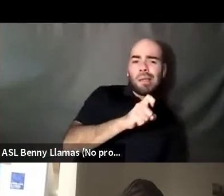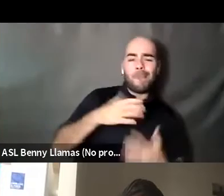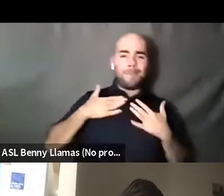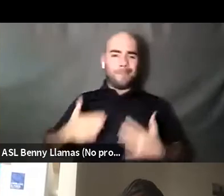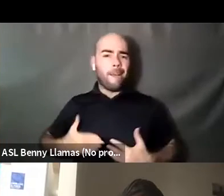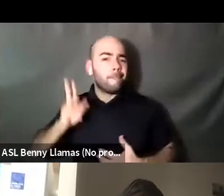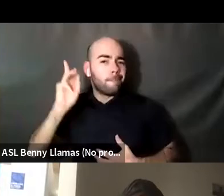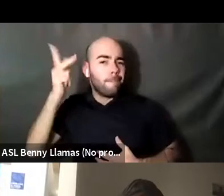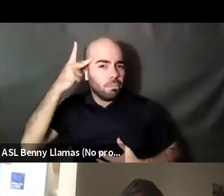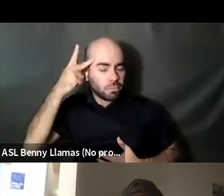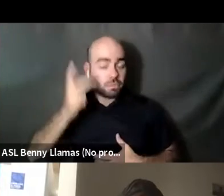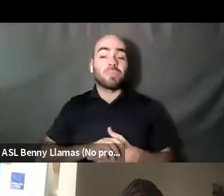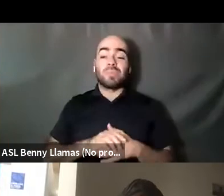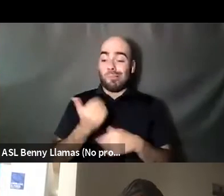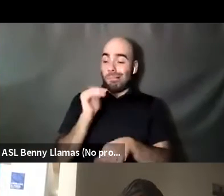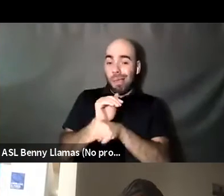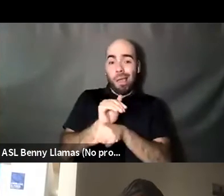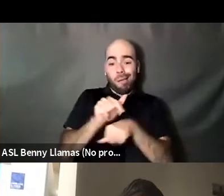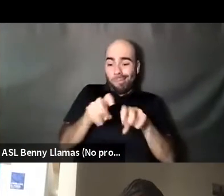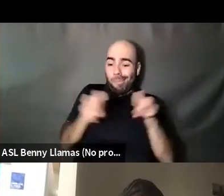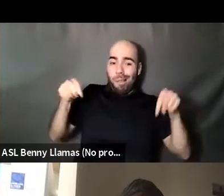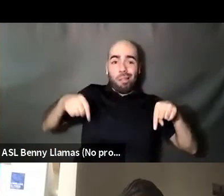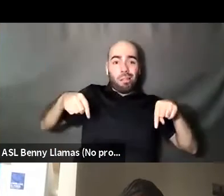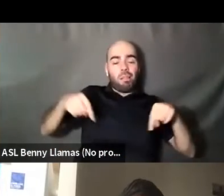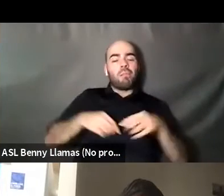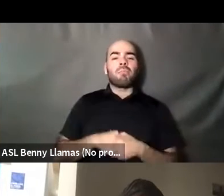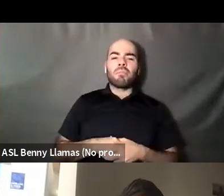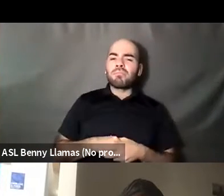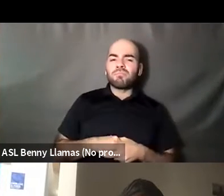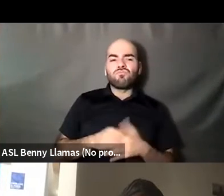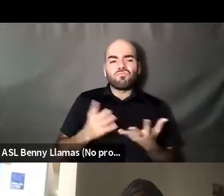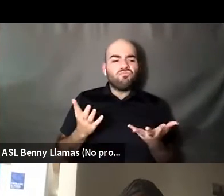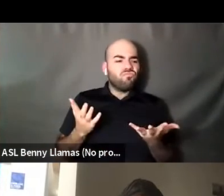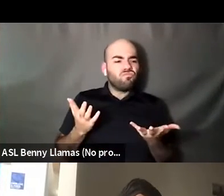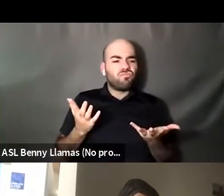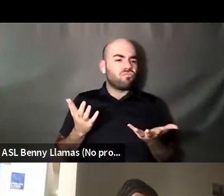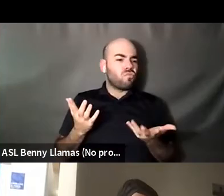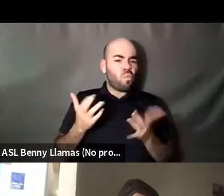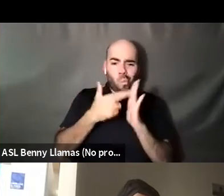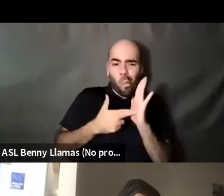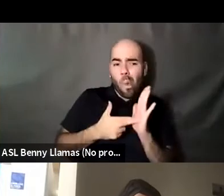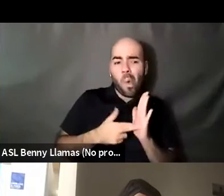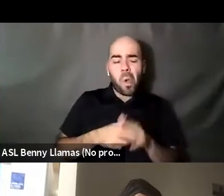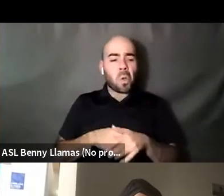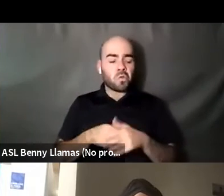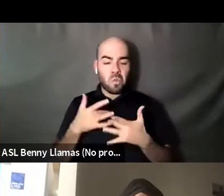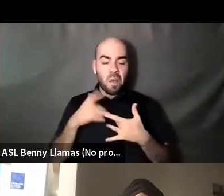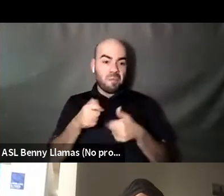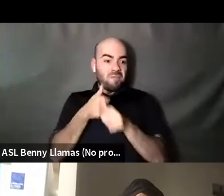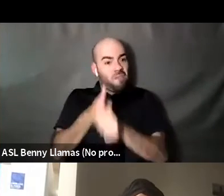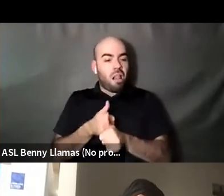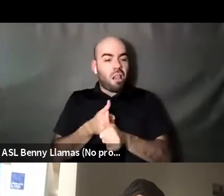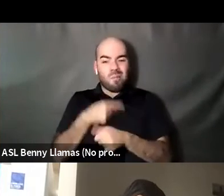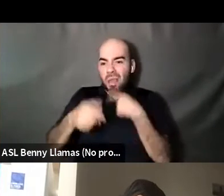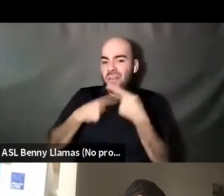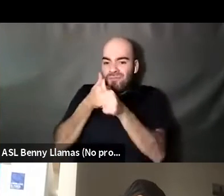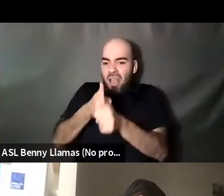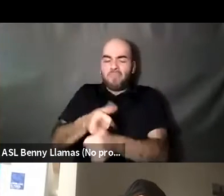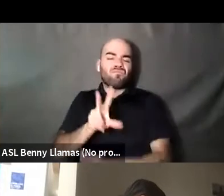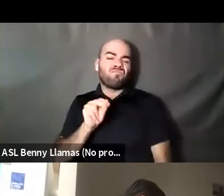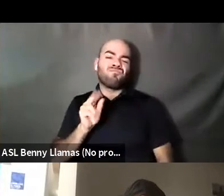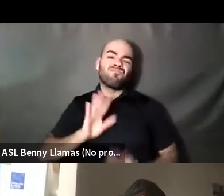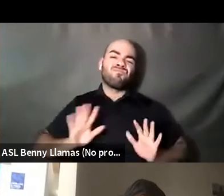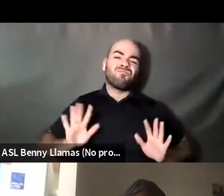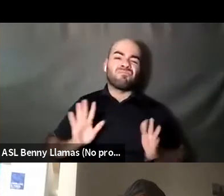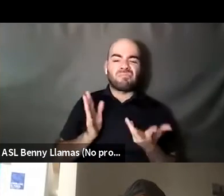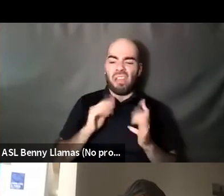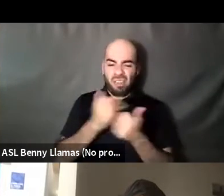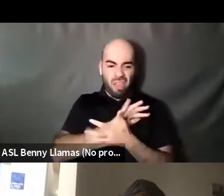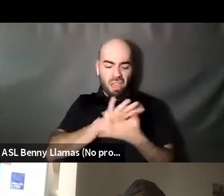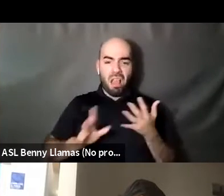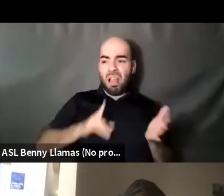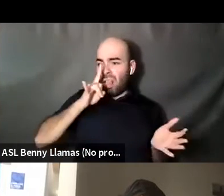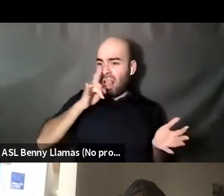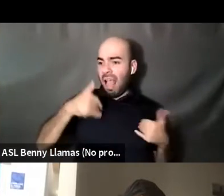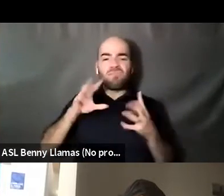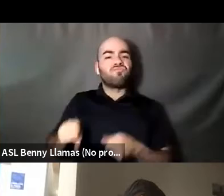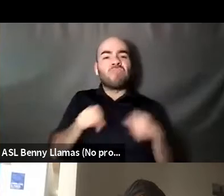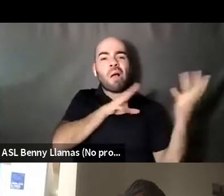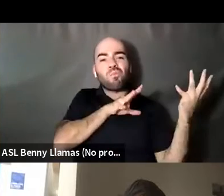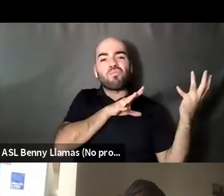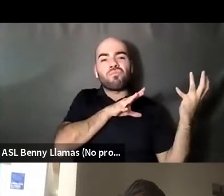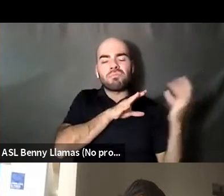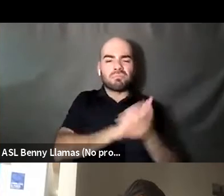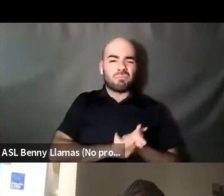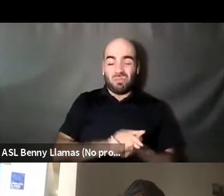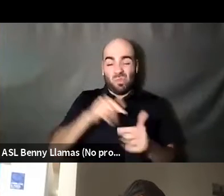Kenyon Farrow (he/him/his): Tonight this panel there are, you know, no rules or norms to follow. No, you know, we ain't got to, you know, keep up a bunch of bullshit like for this conversation we can really go in, so